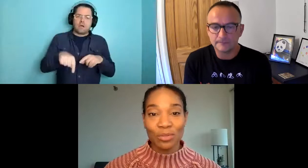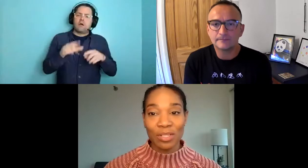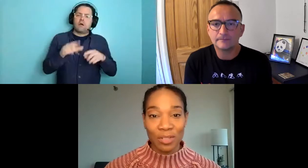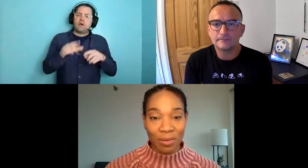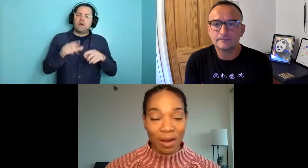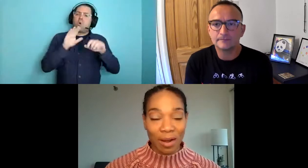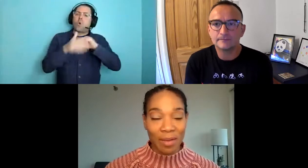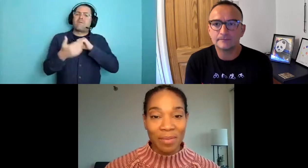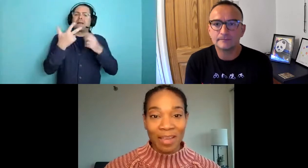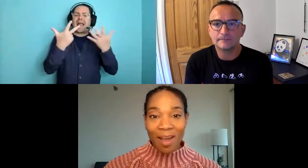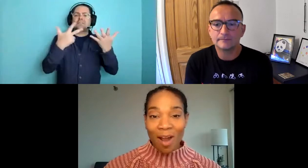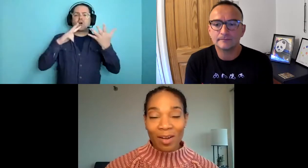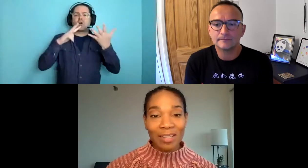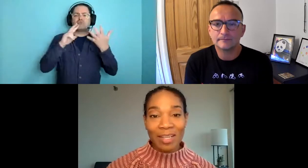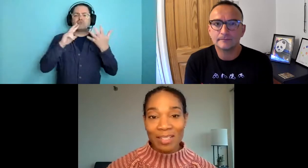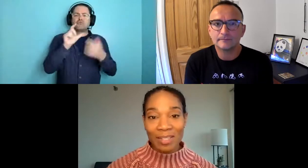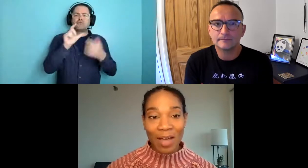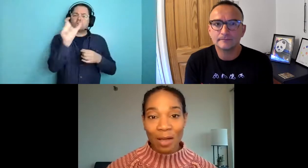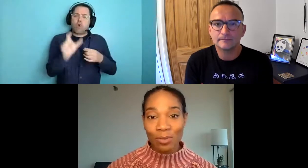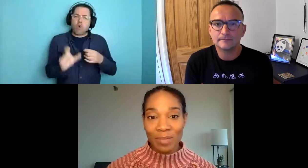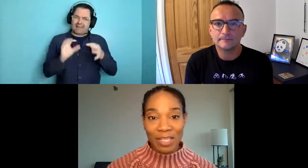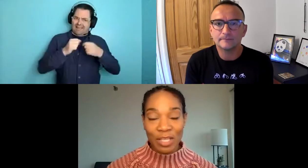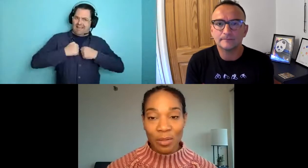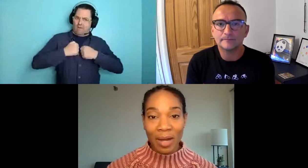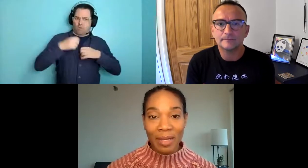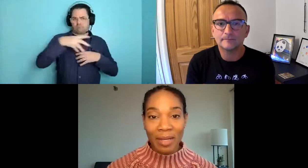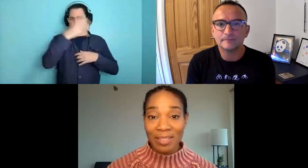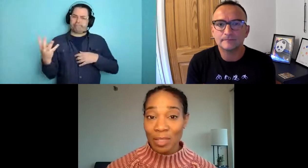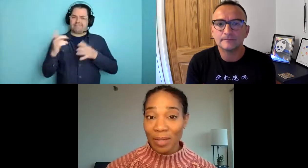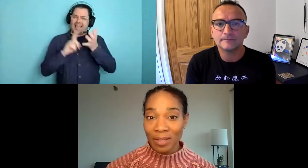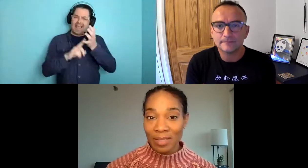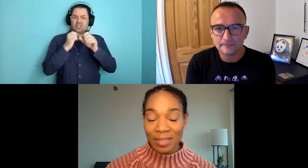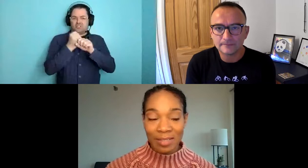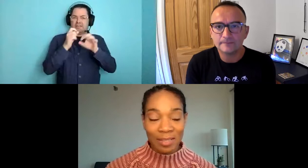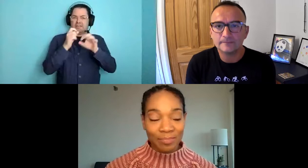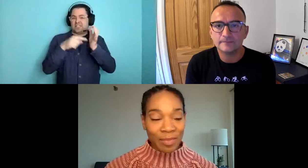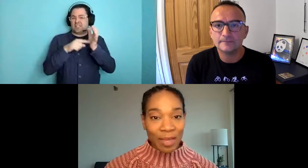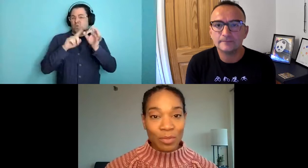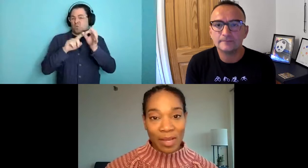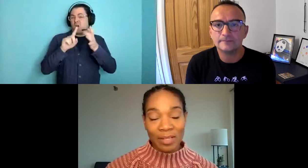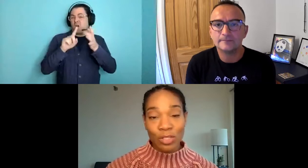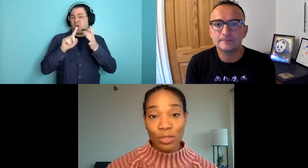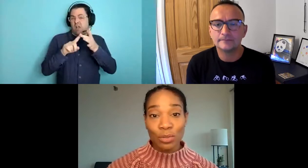language, culture and pride that we have in our community.